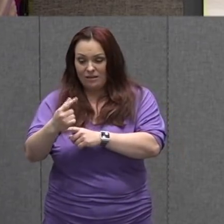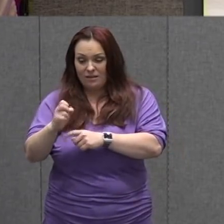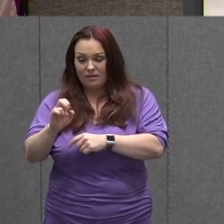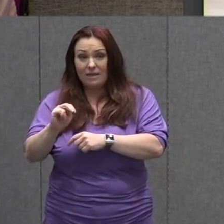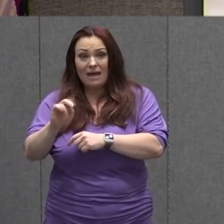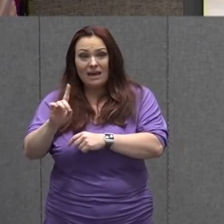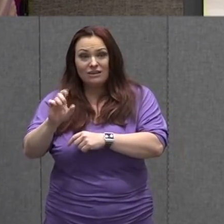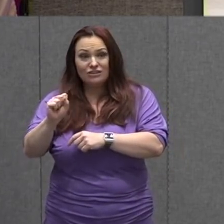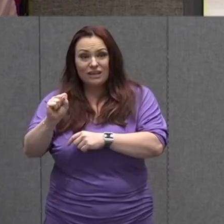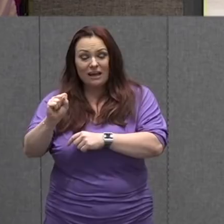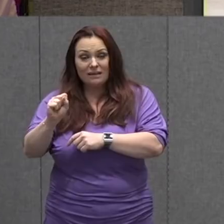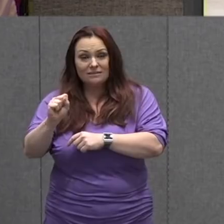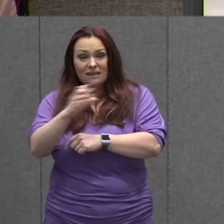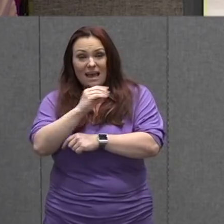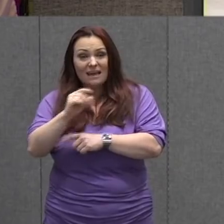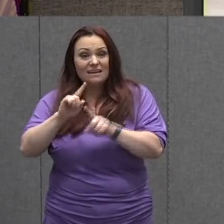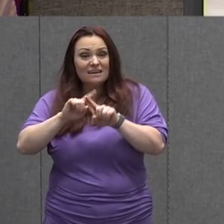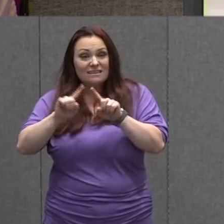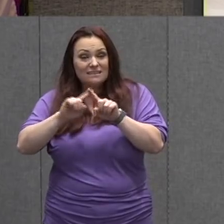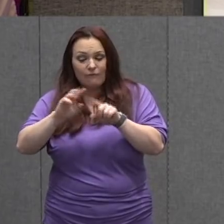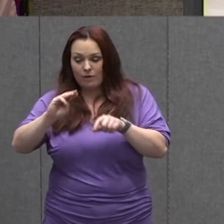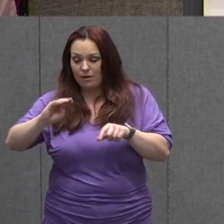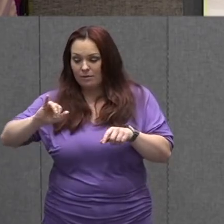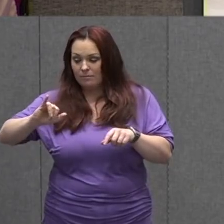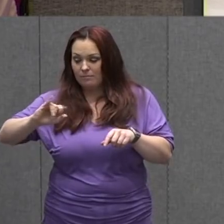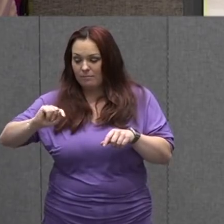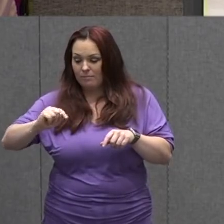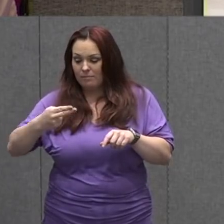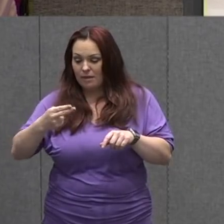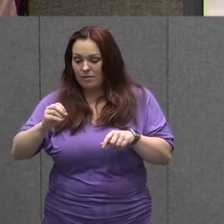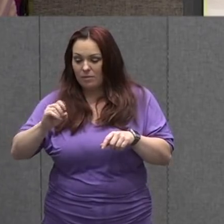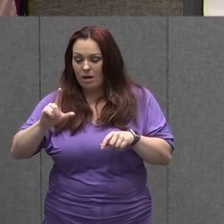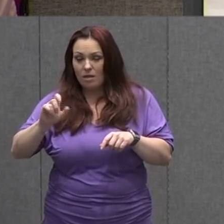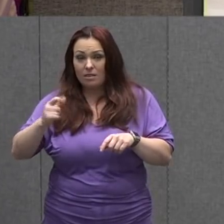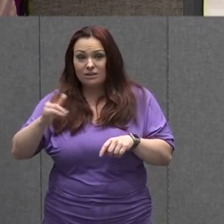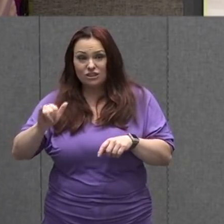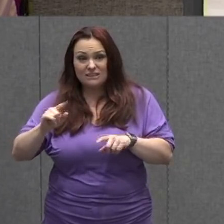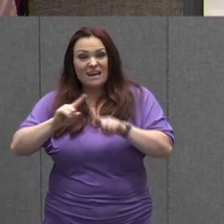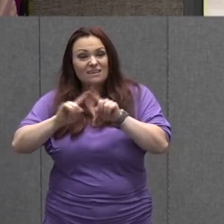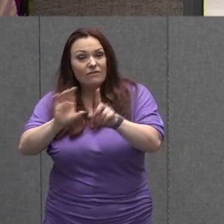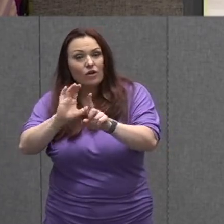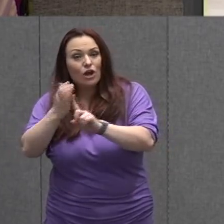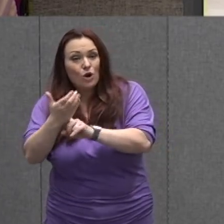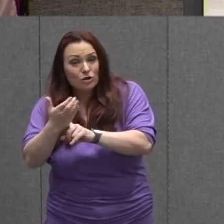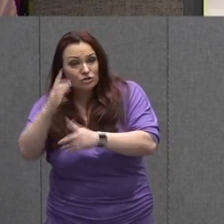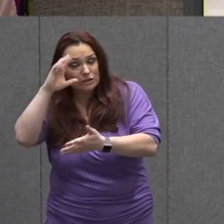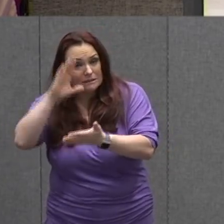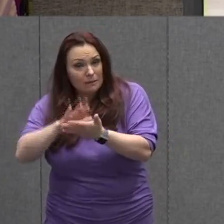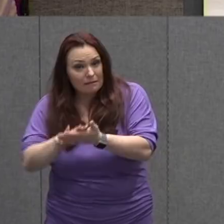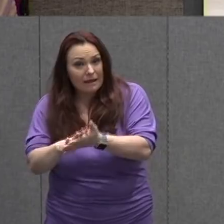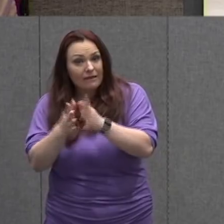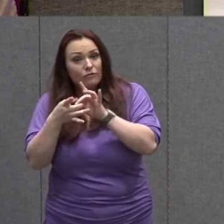that different cultures or societies have about the moon, or why the moon was created